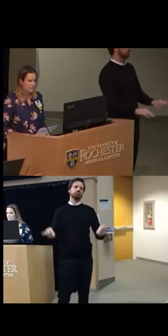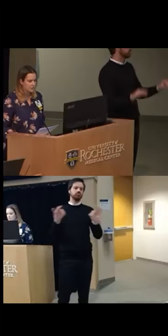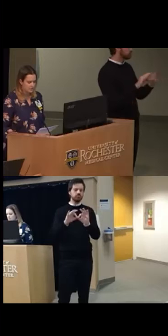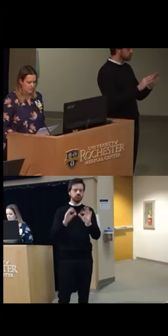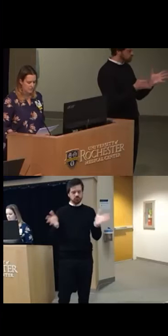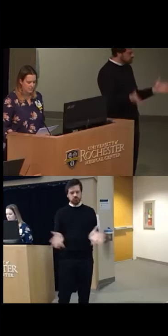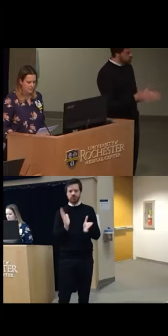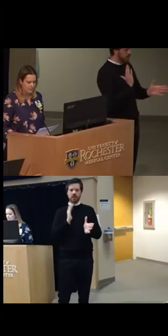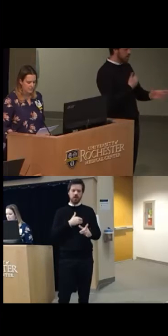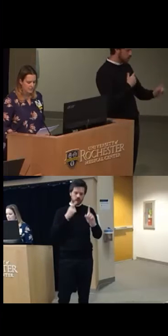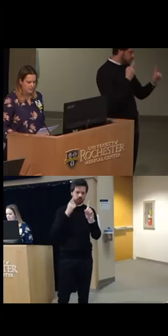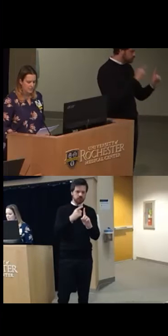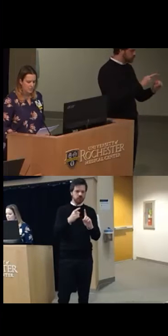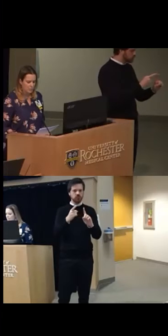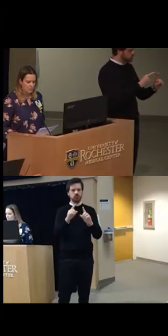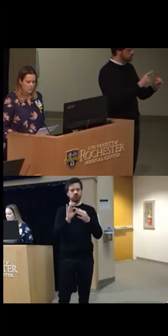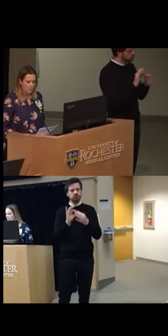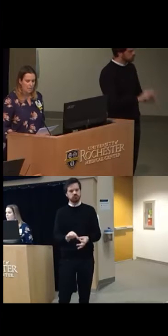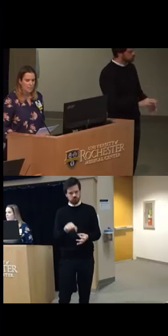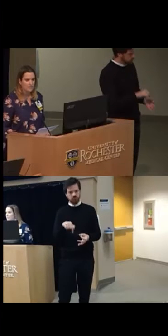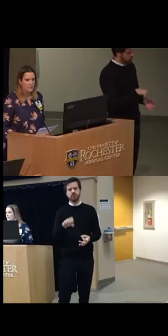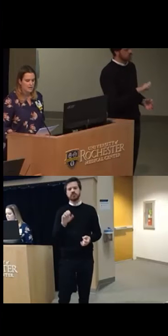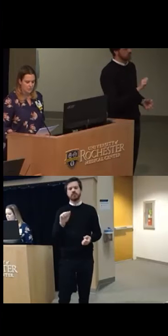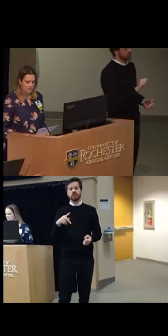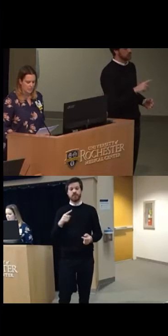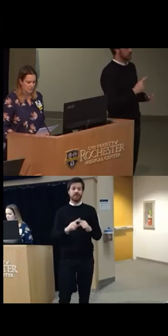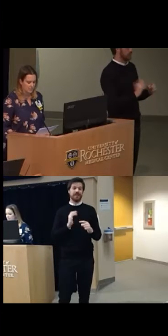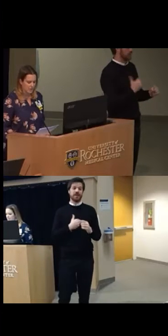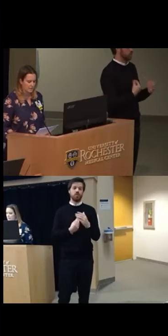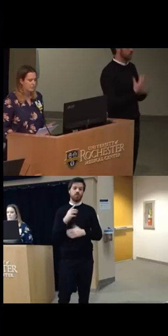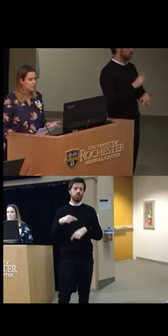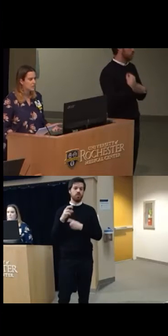the mission of our EAP um and the growth of our program over the past 30 years at the University